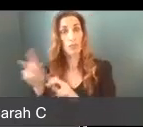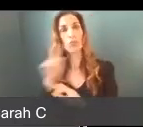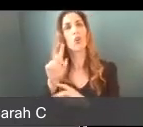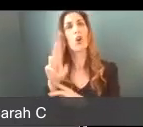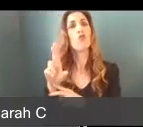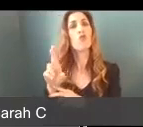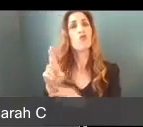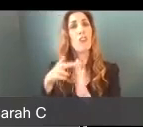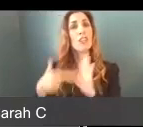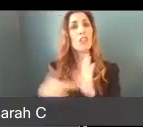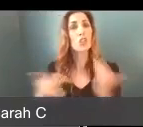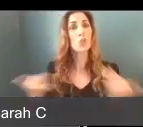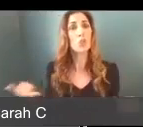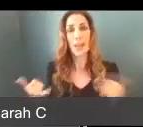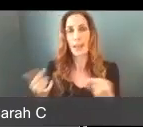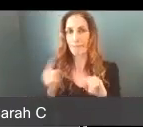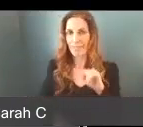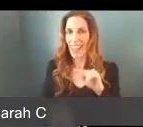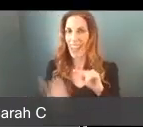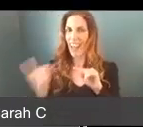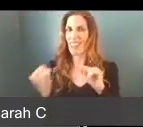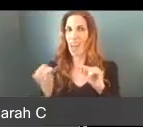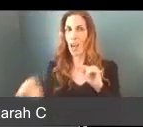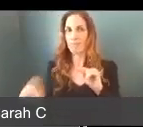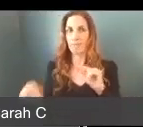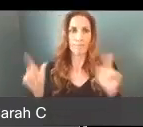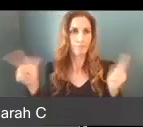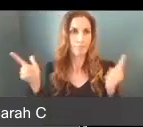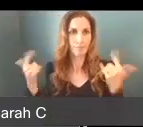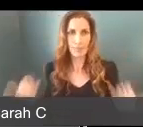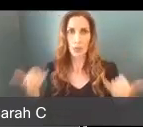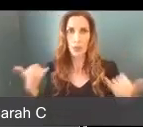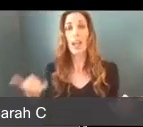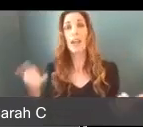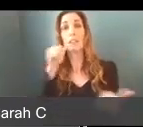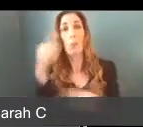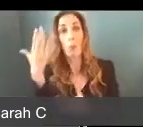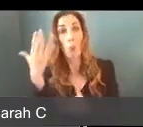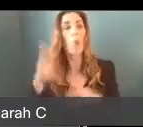on our vaccine page. It will reopen tomorrow morning and I just want to thank everyone